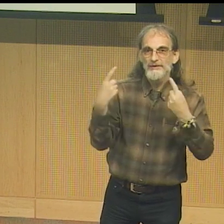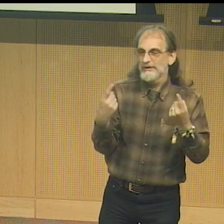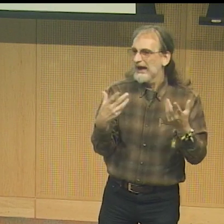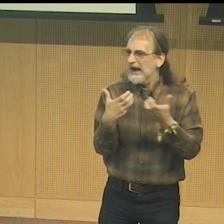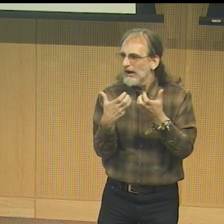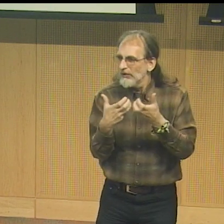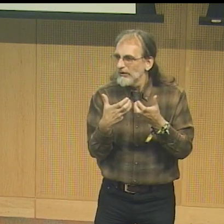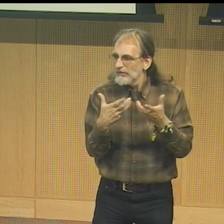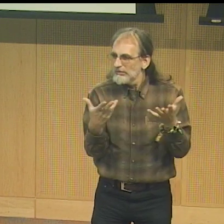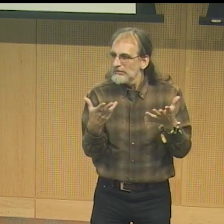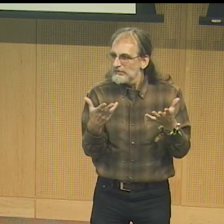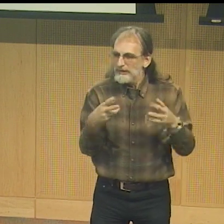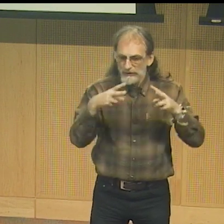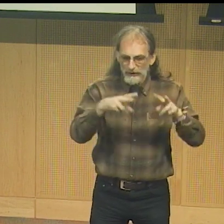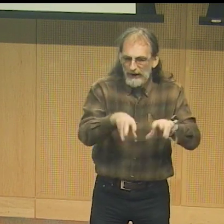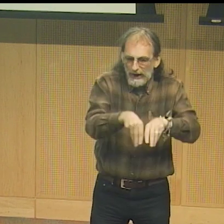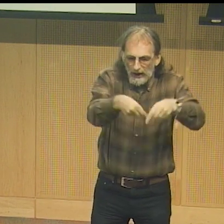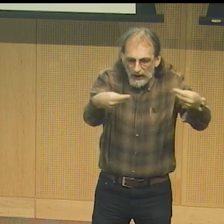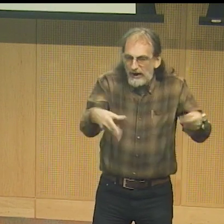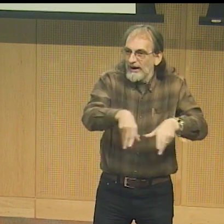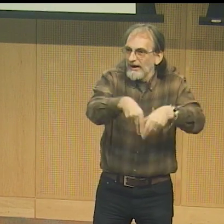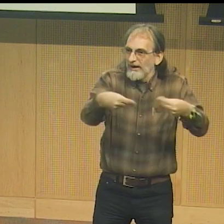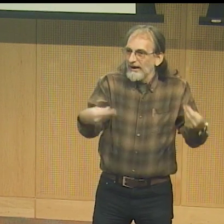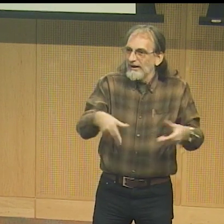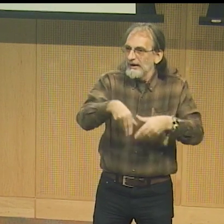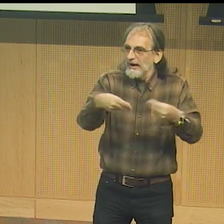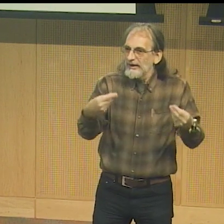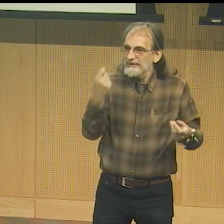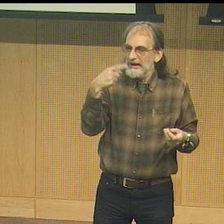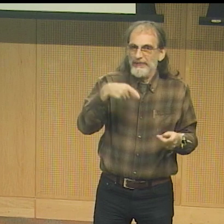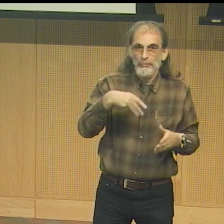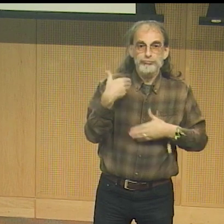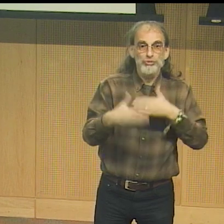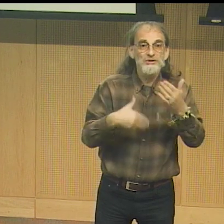We need to shift our focus and begin to look again